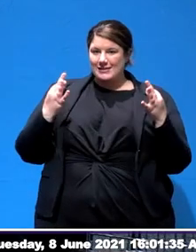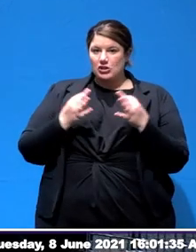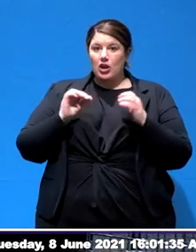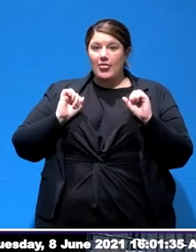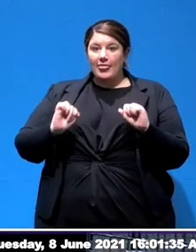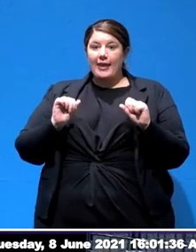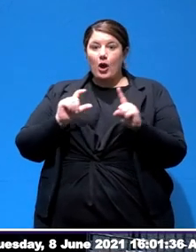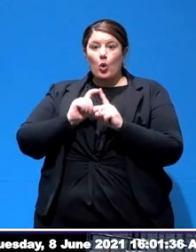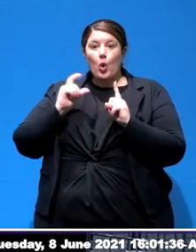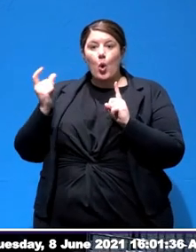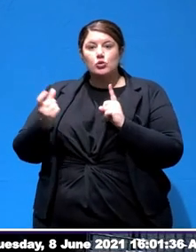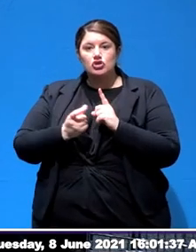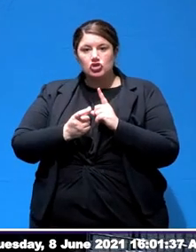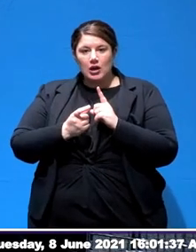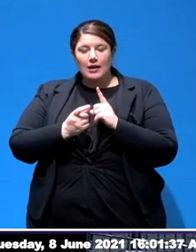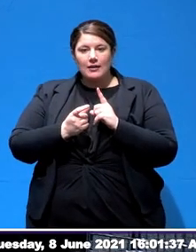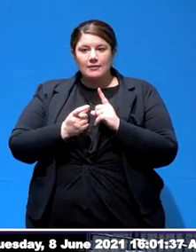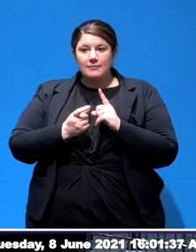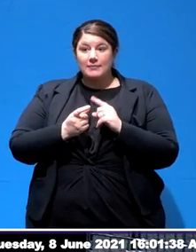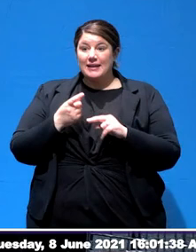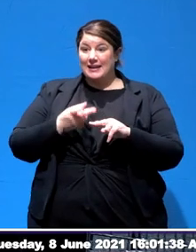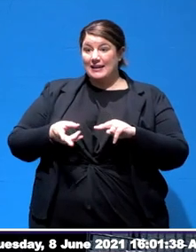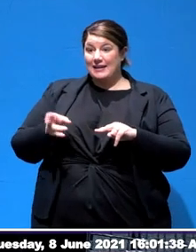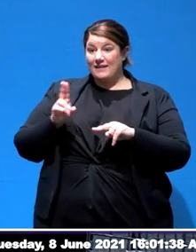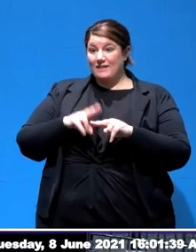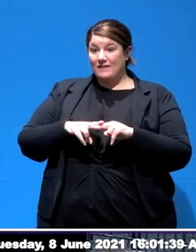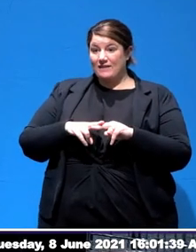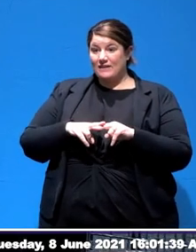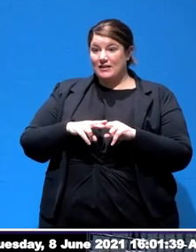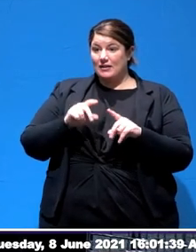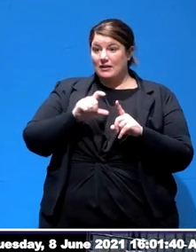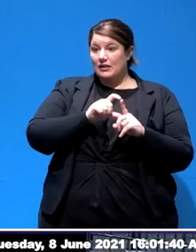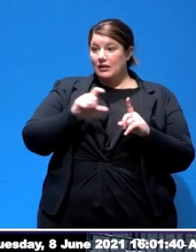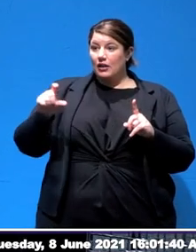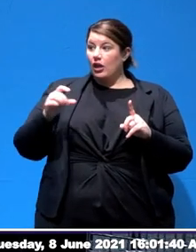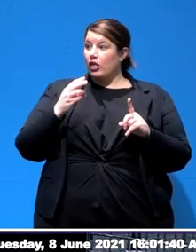What do you actually do with staff, so that in paragraph 37, that they actually